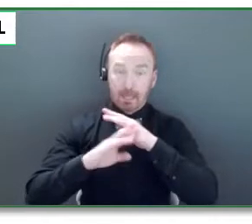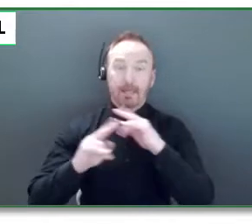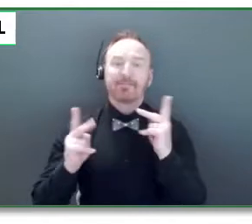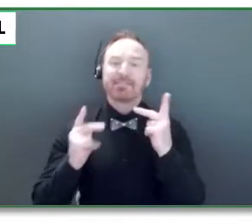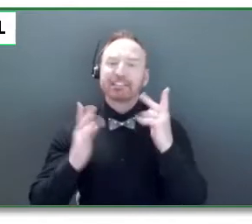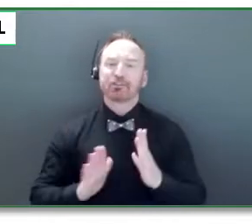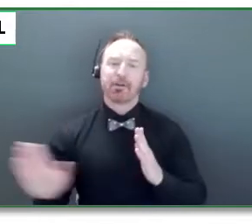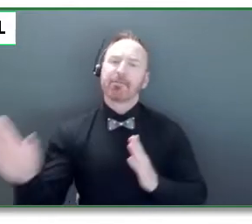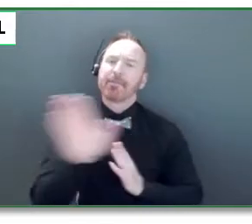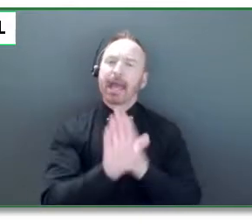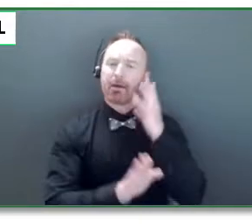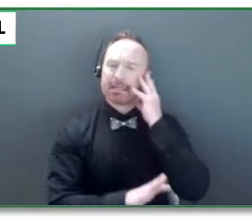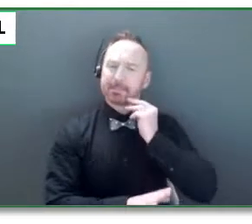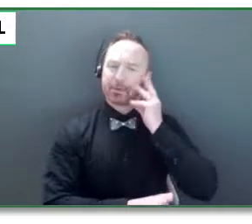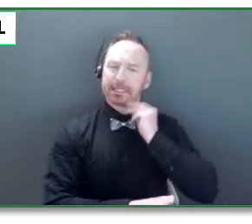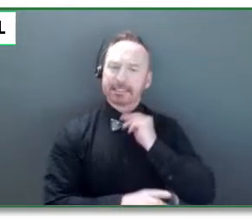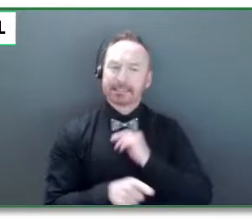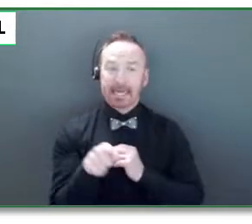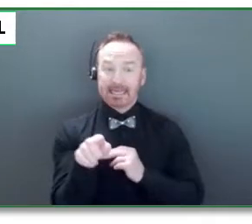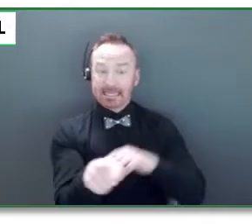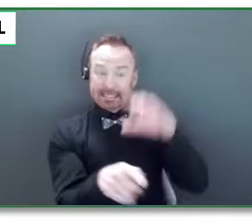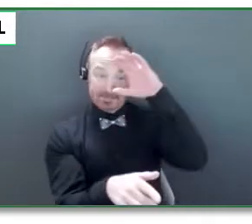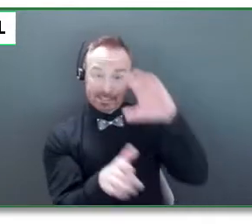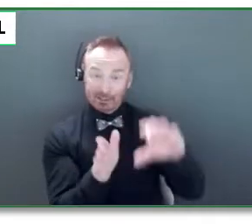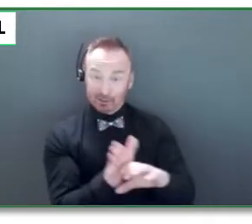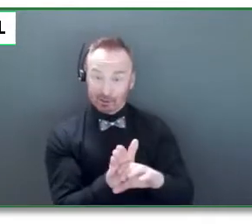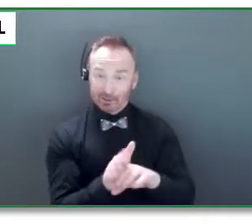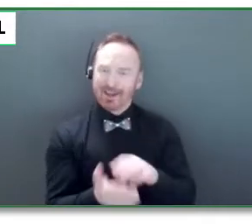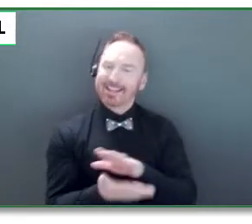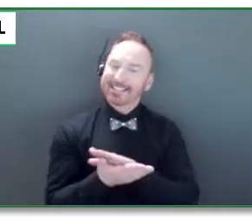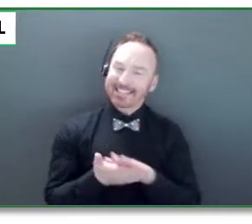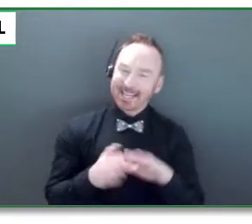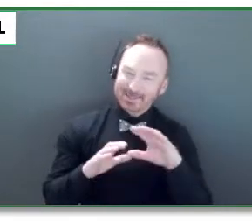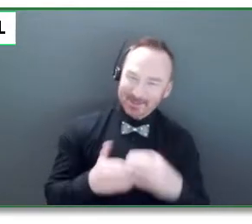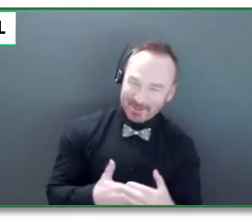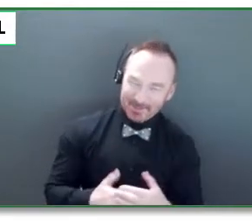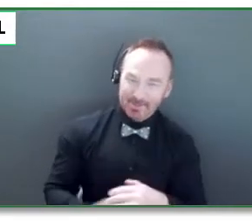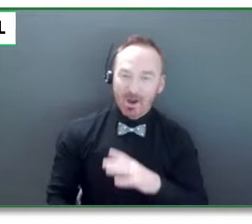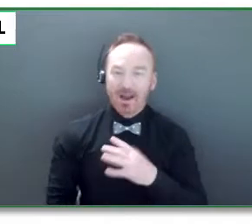see a nice group of older and younger people some in wheelchairs and some